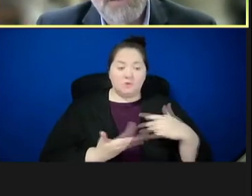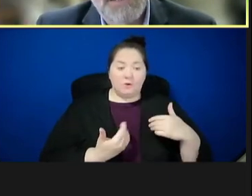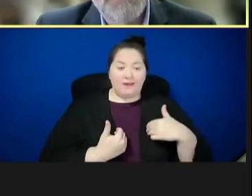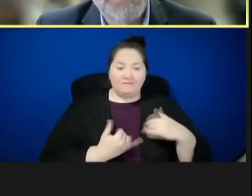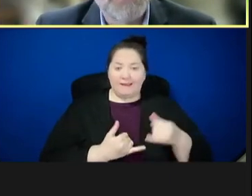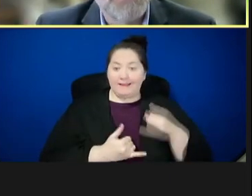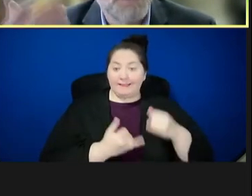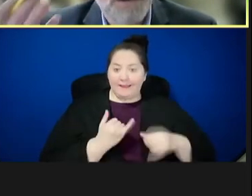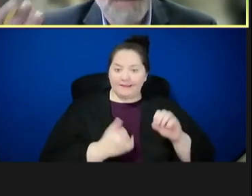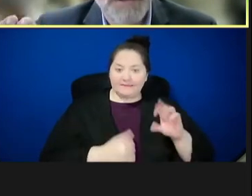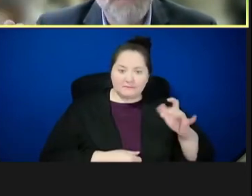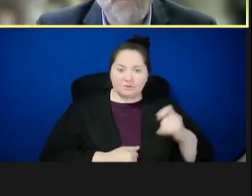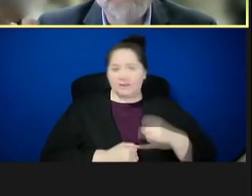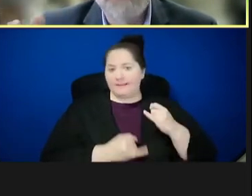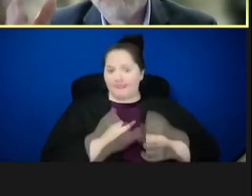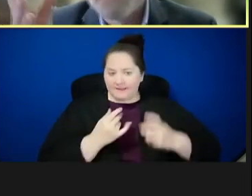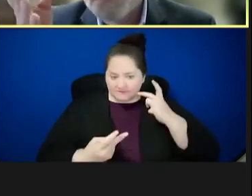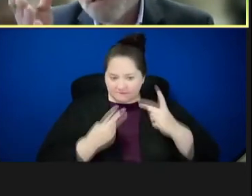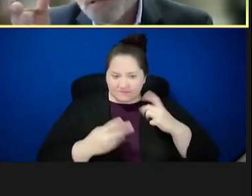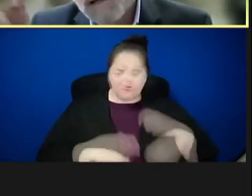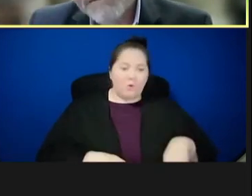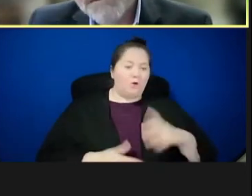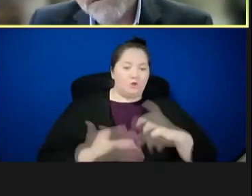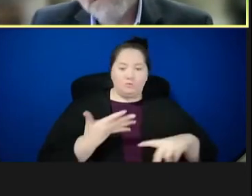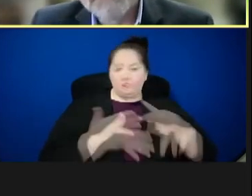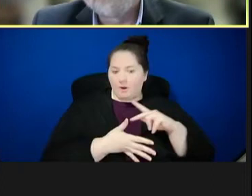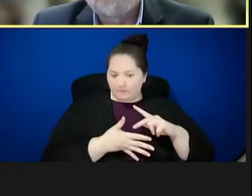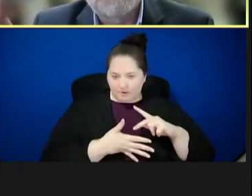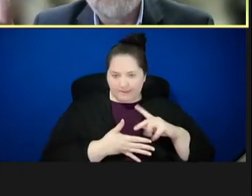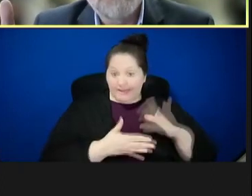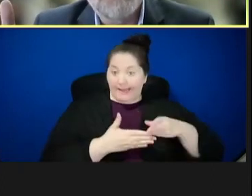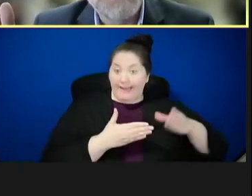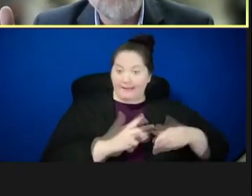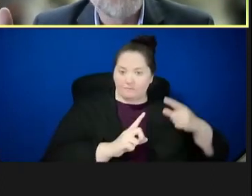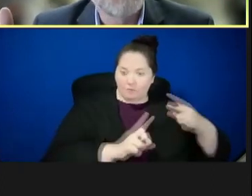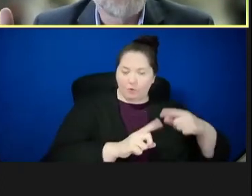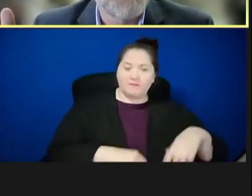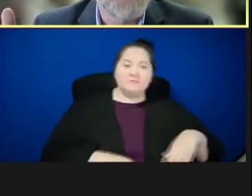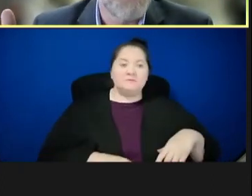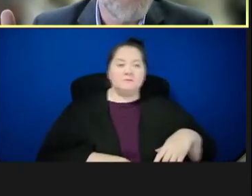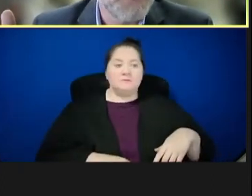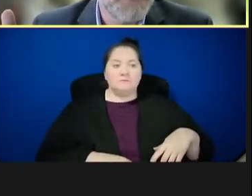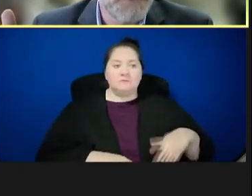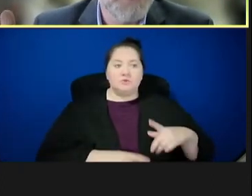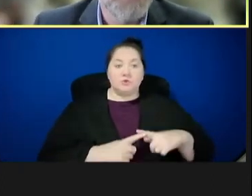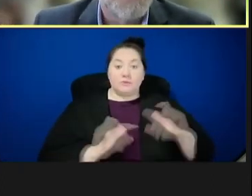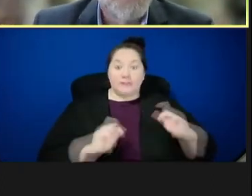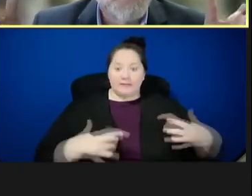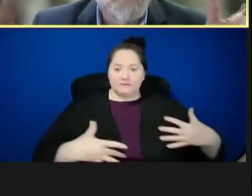last visit, or your primary endpoint until you're able to summarize the results.